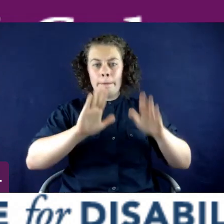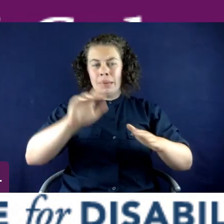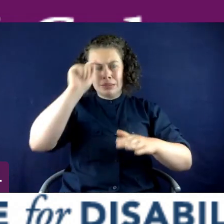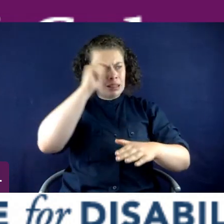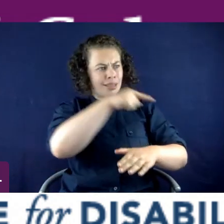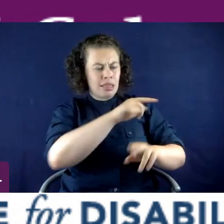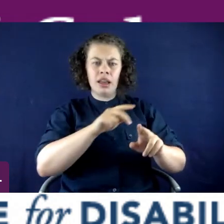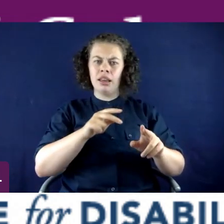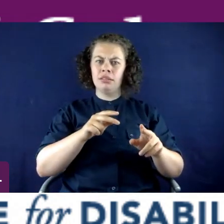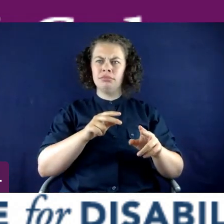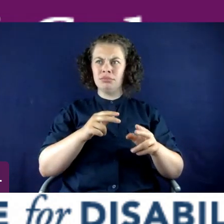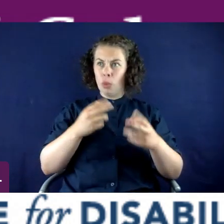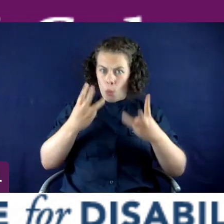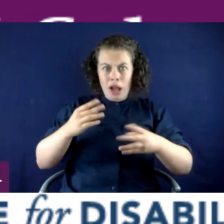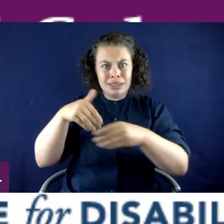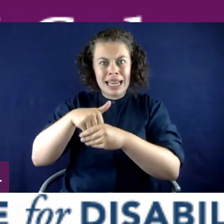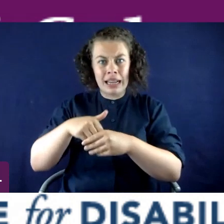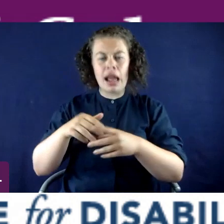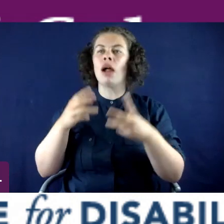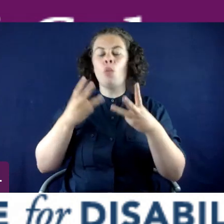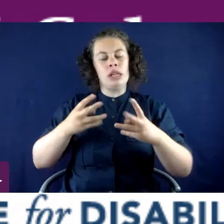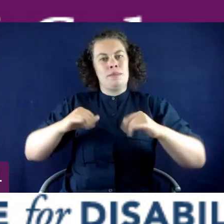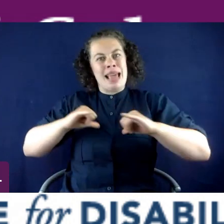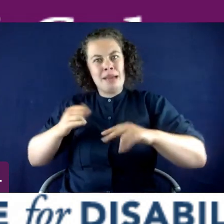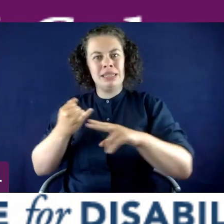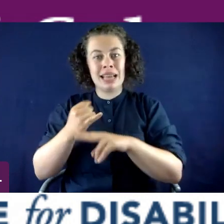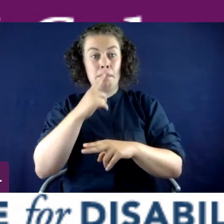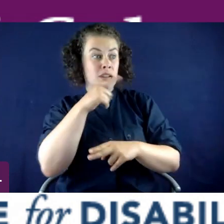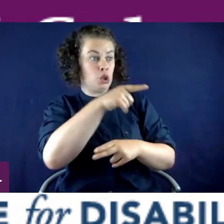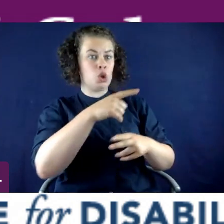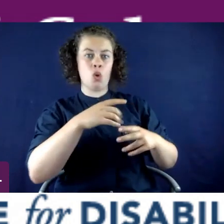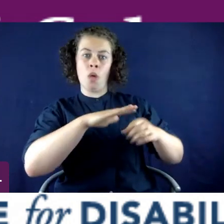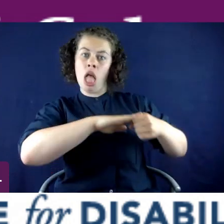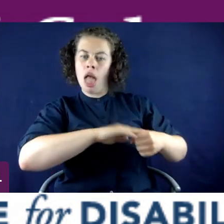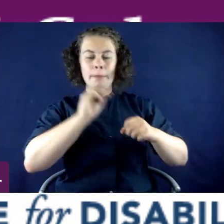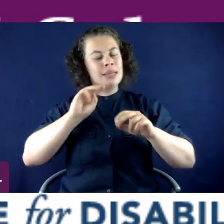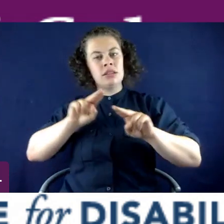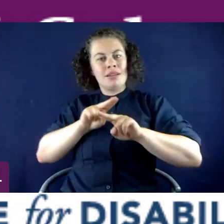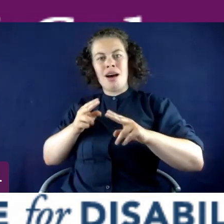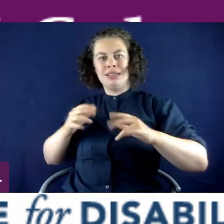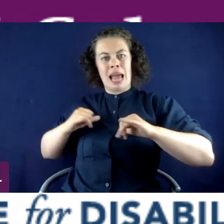Even within human rights. Even within the digital spaces